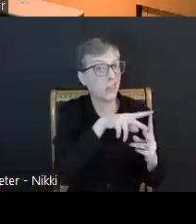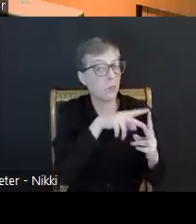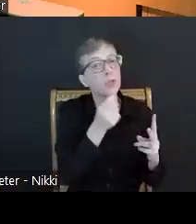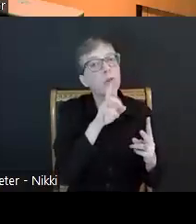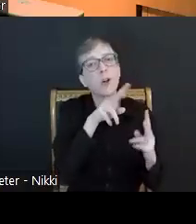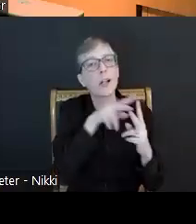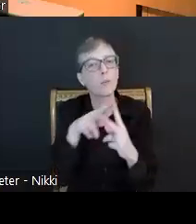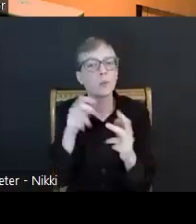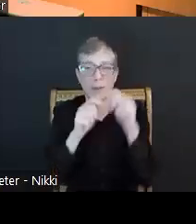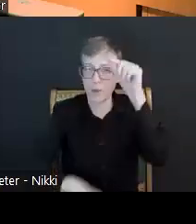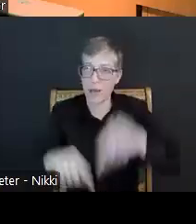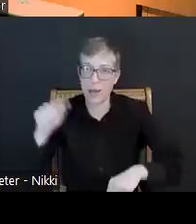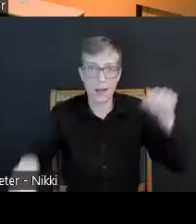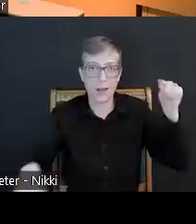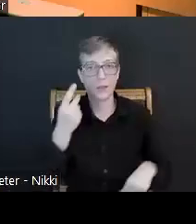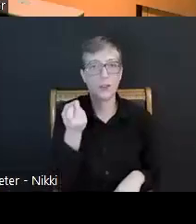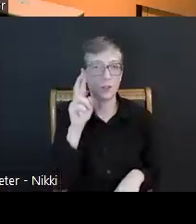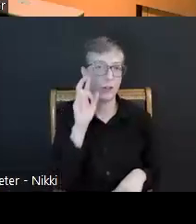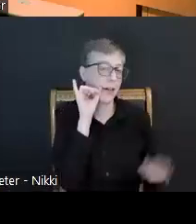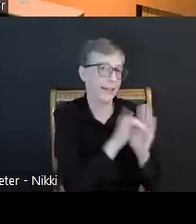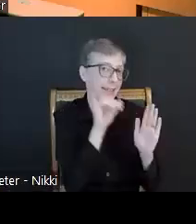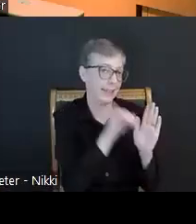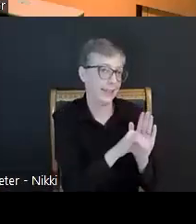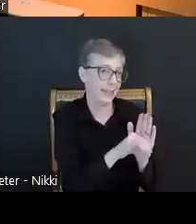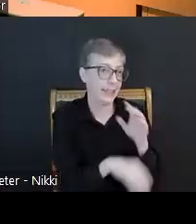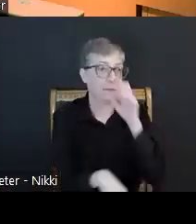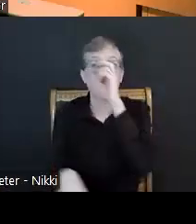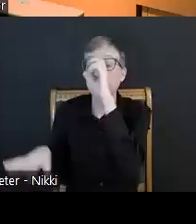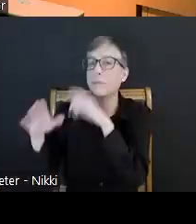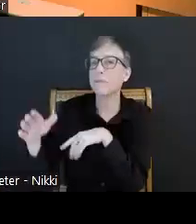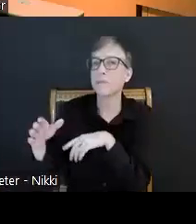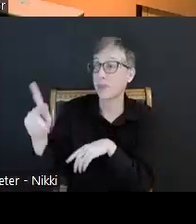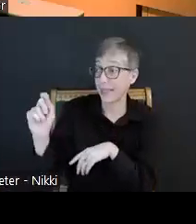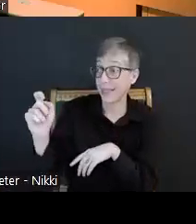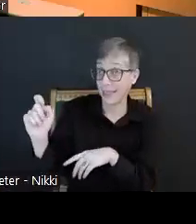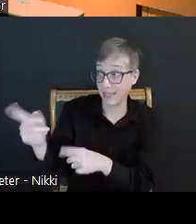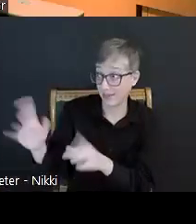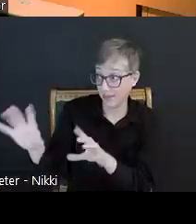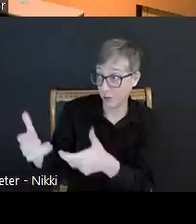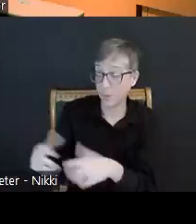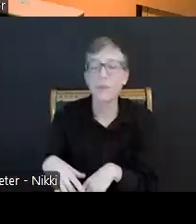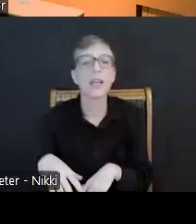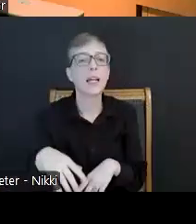you want to mention the group so the beginning trauma group is open to any gender that group